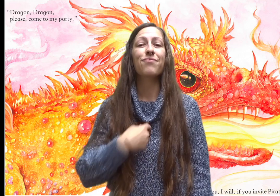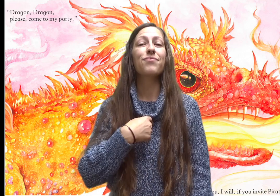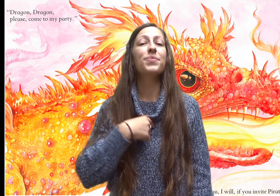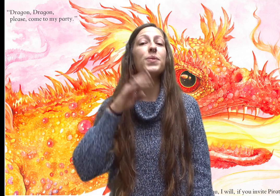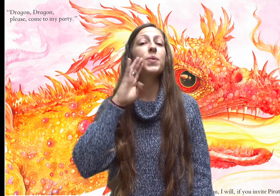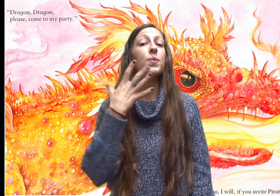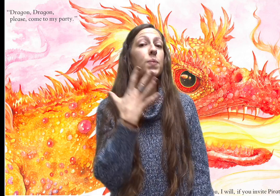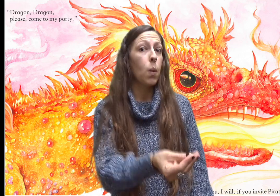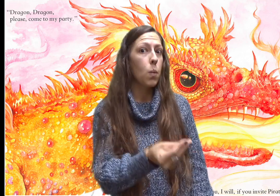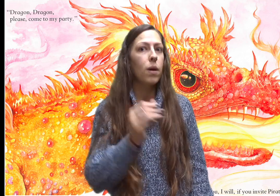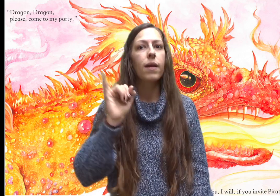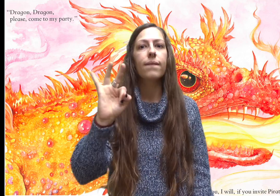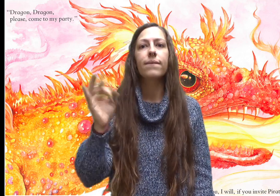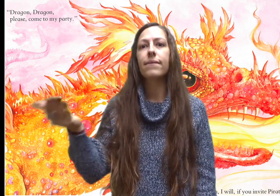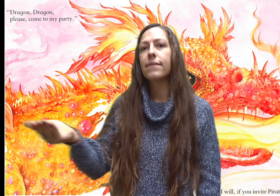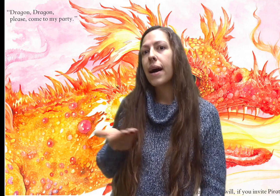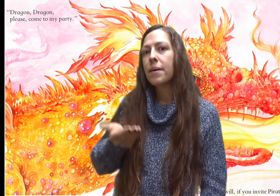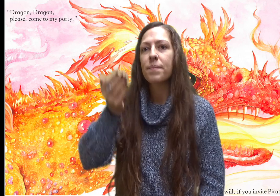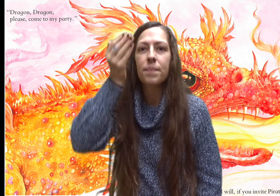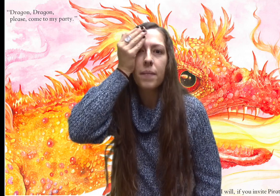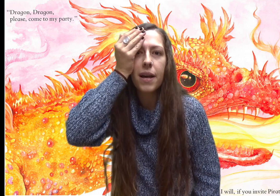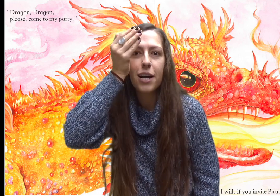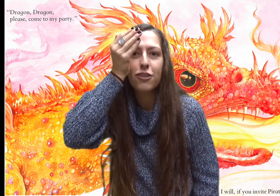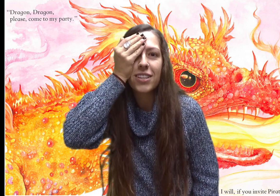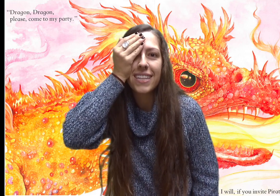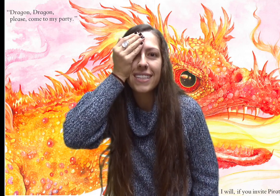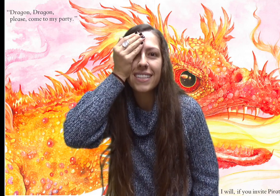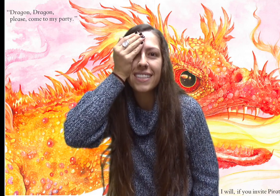Thank you, I will, if you invite Pirate.